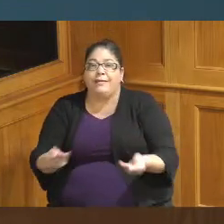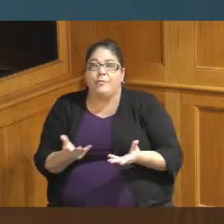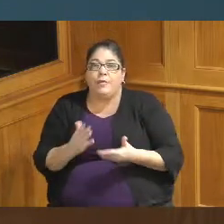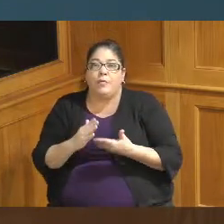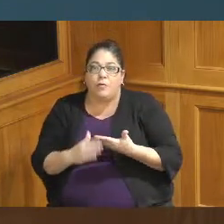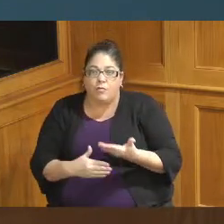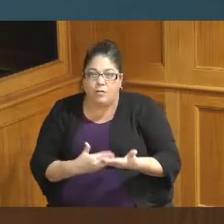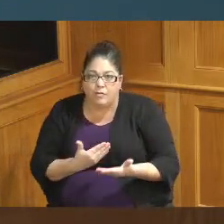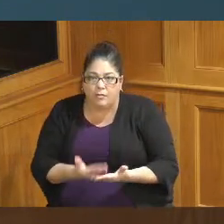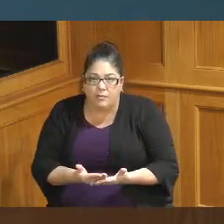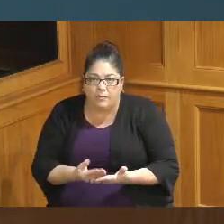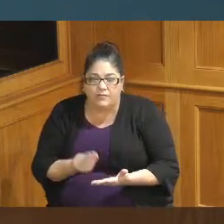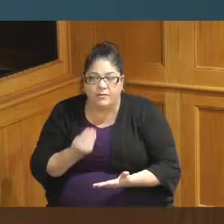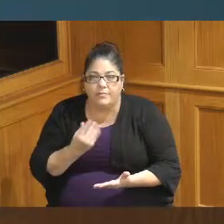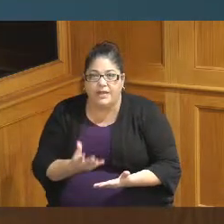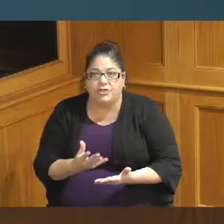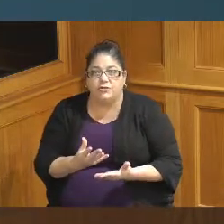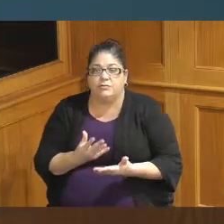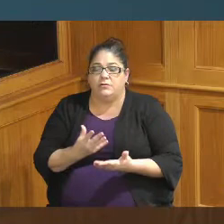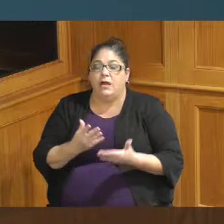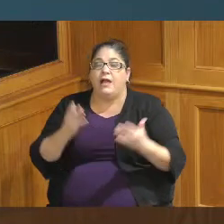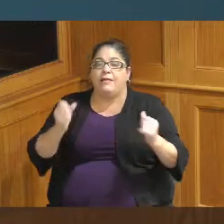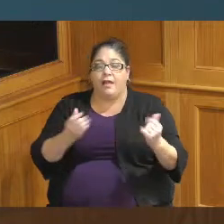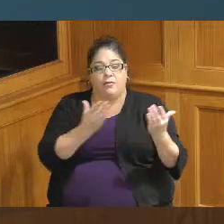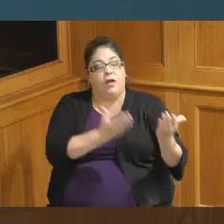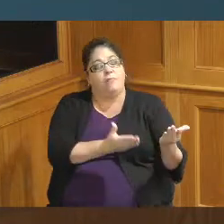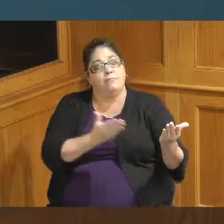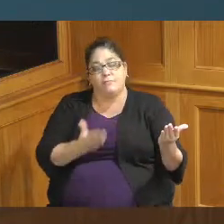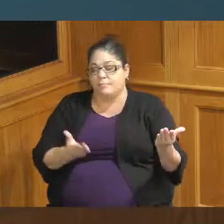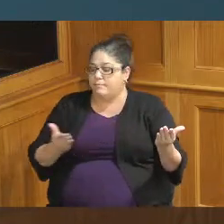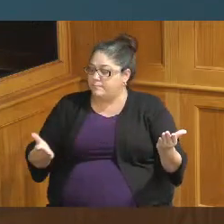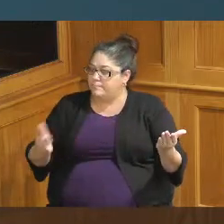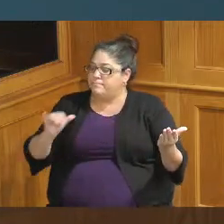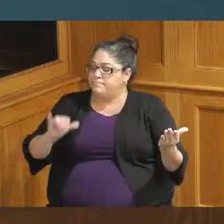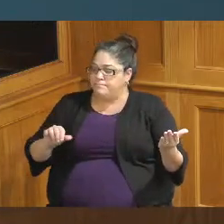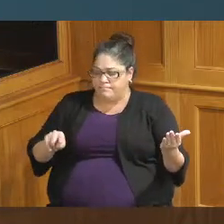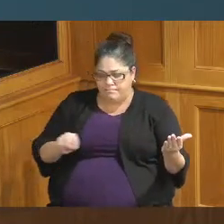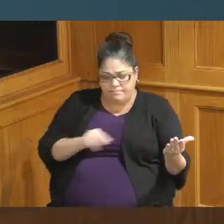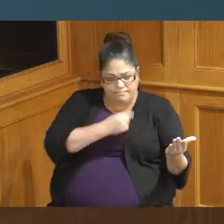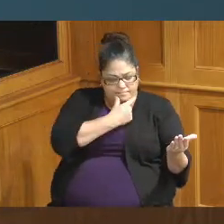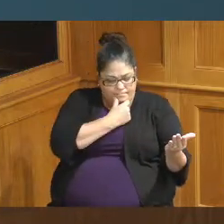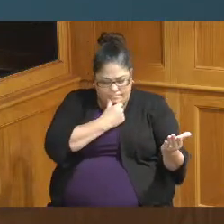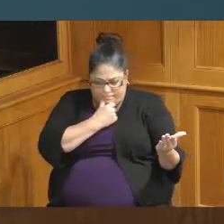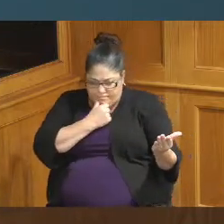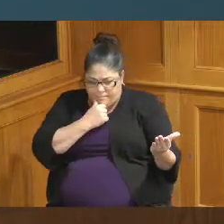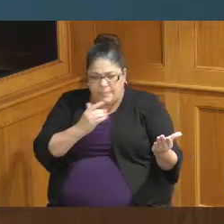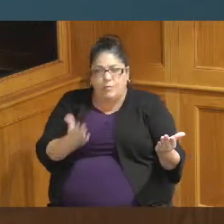so that I can make Intelligent Decisions and be able to present what I believe is needed but if